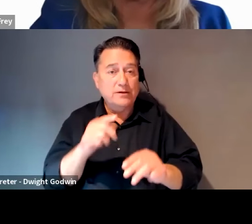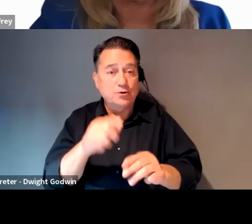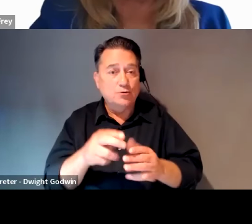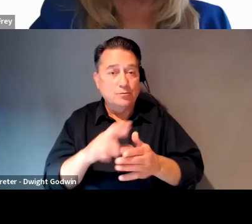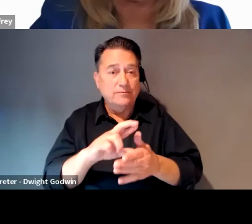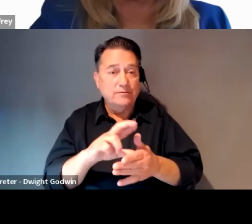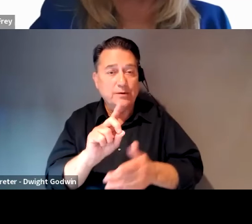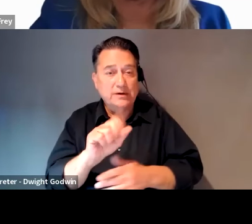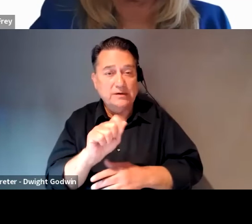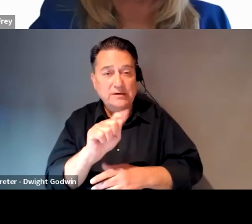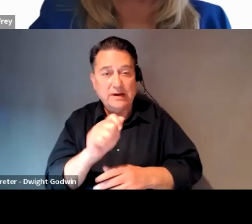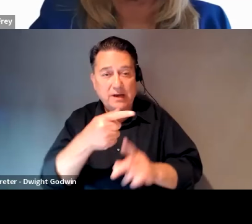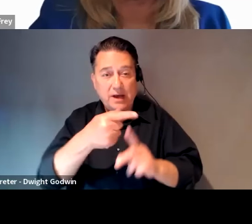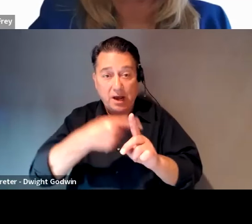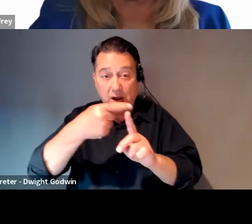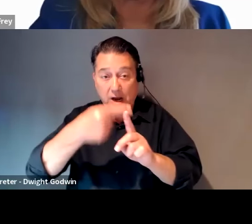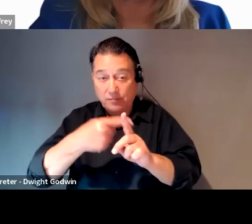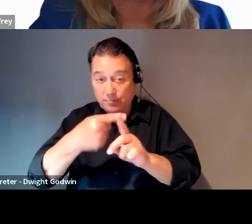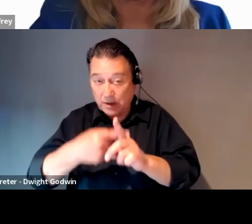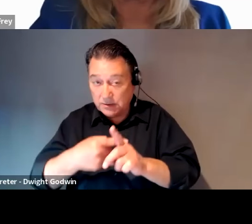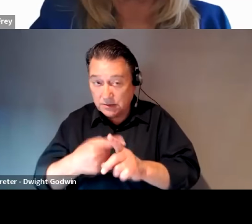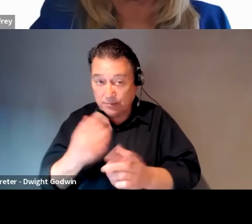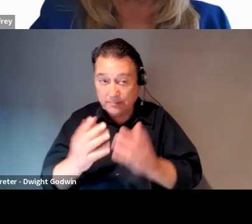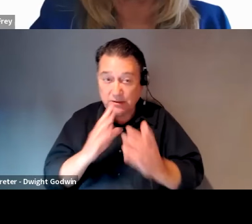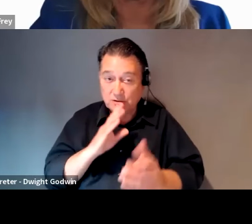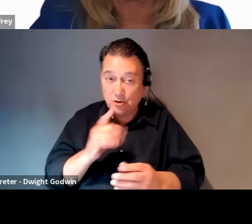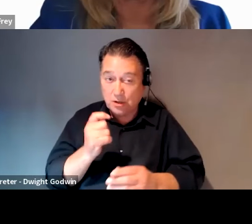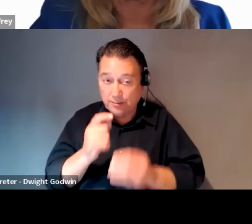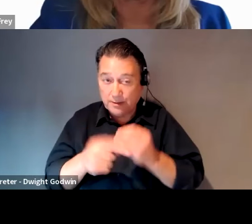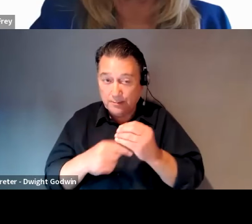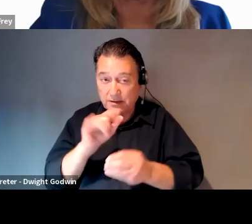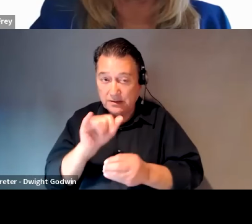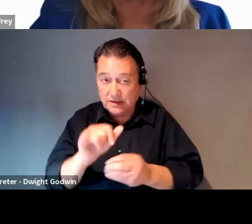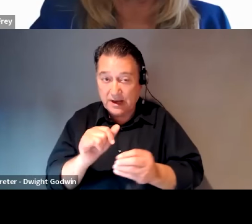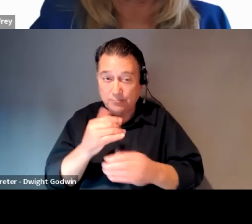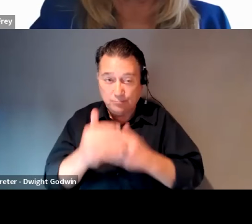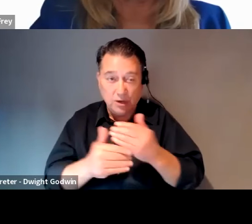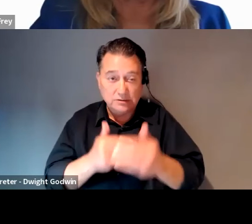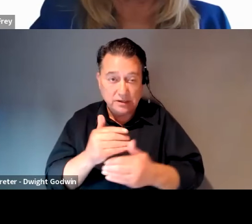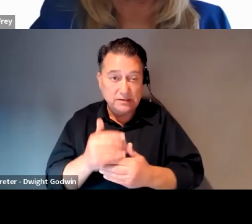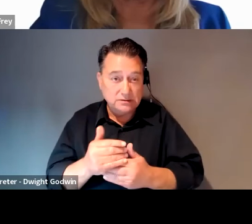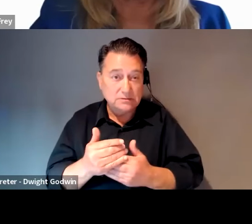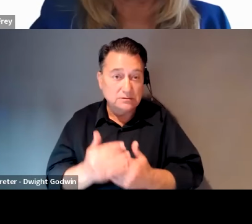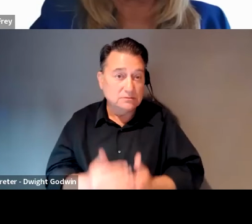I think, monthly or very regularly. And maybe you can talk a little bit about that cross systems meeting that you have.